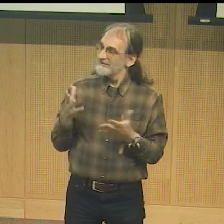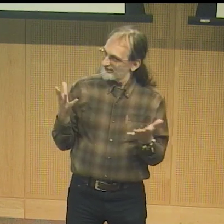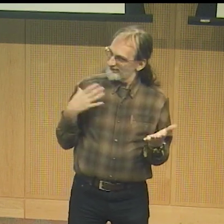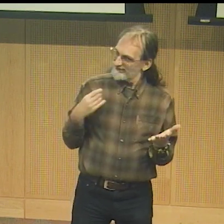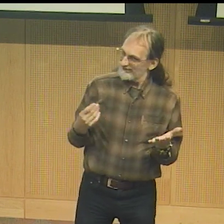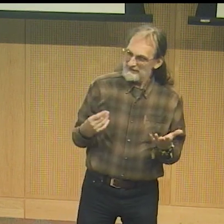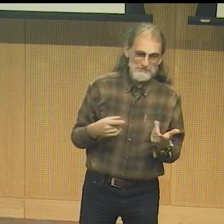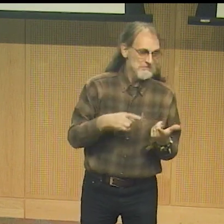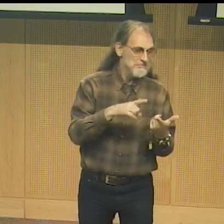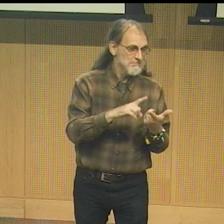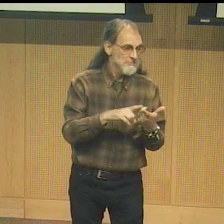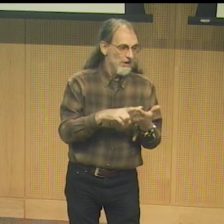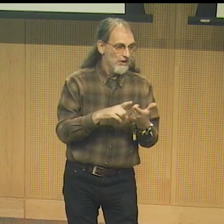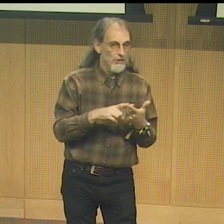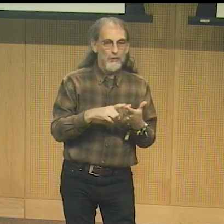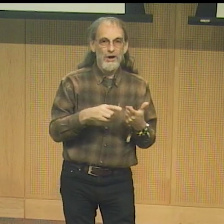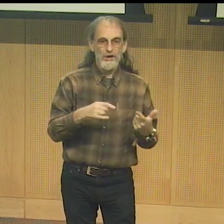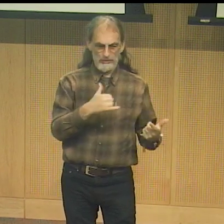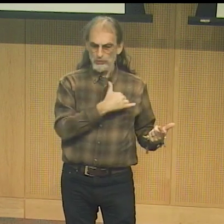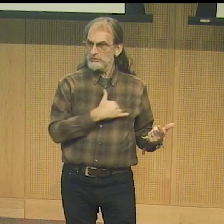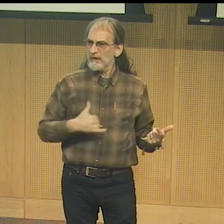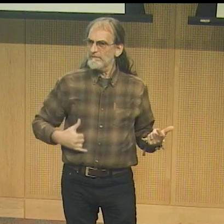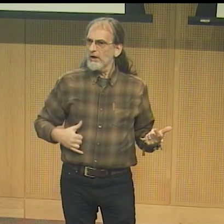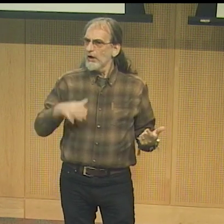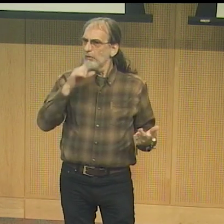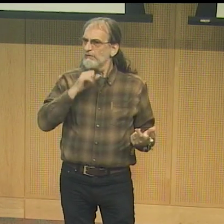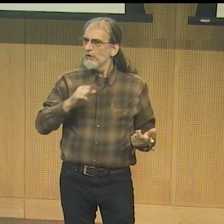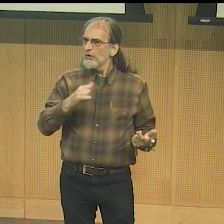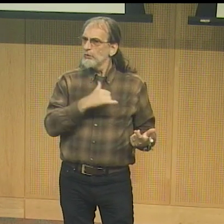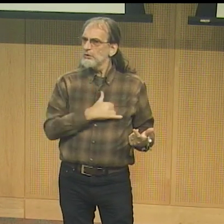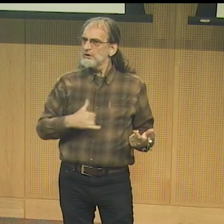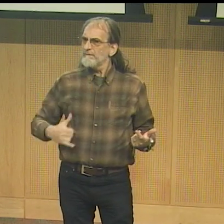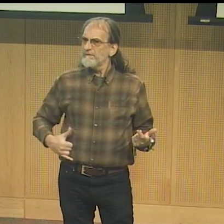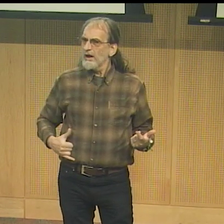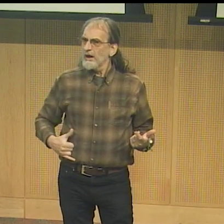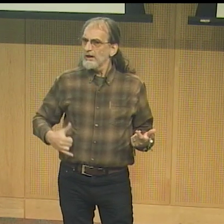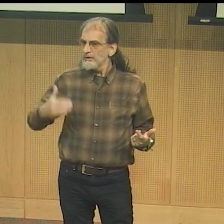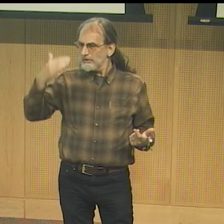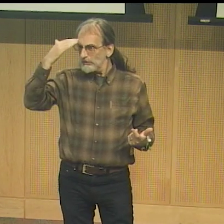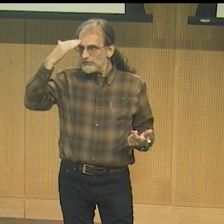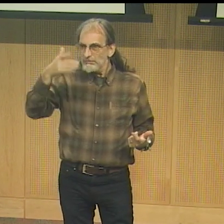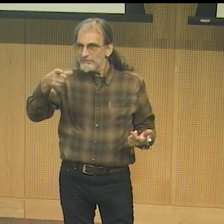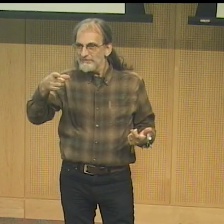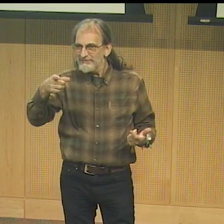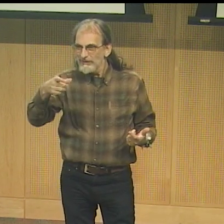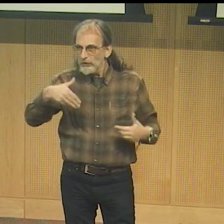Northern Ireland chose not to be involved in that conflict but instead work together as a unified front.